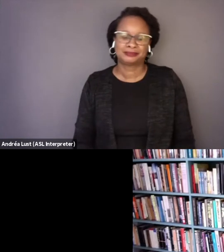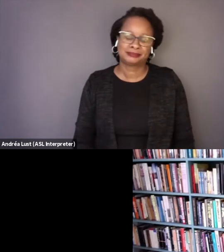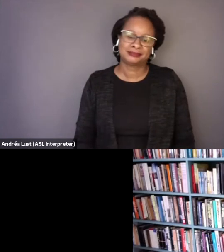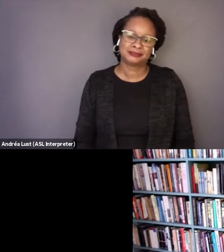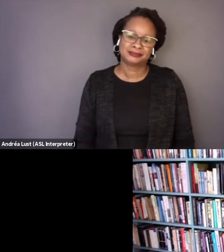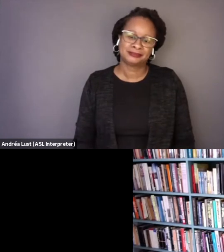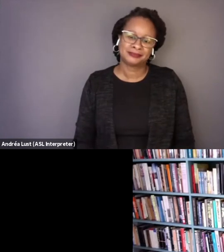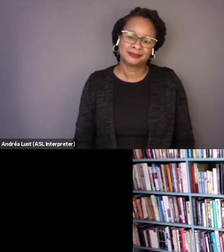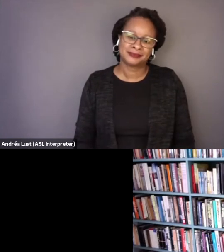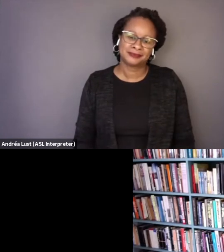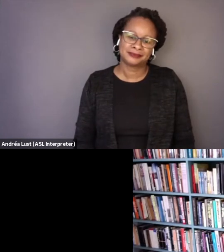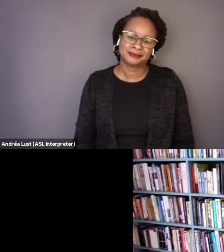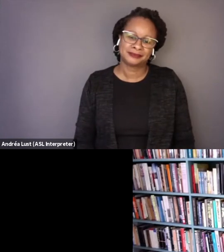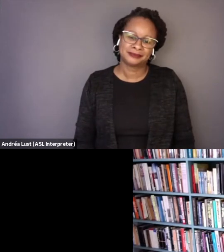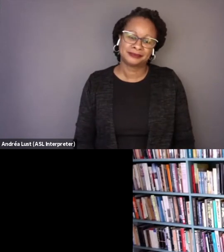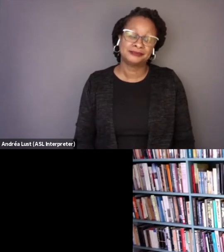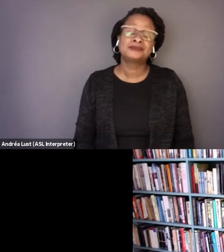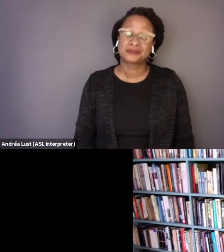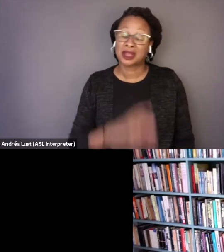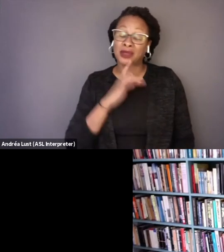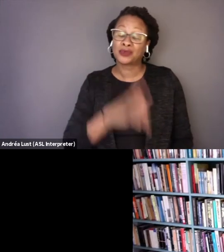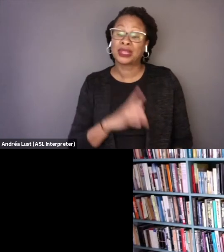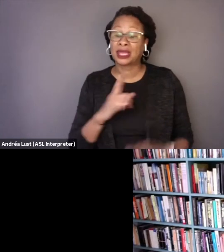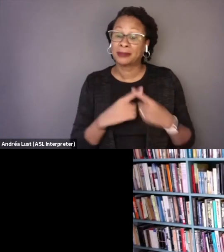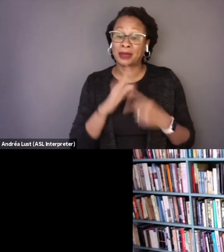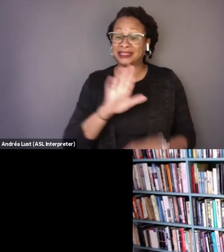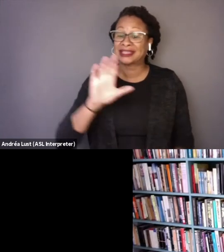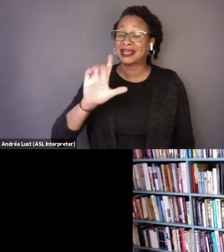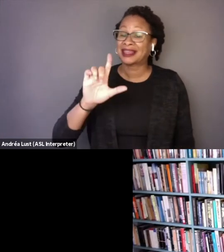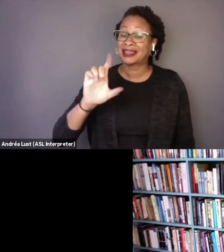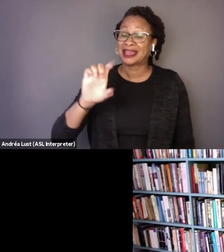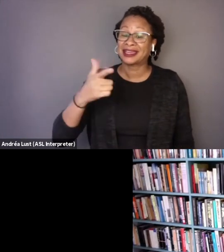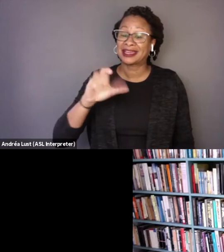I think what ultimately is his legacy, which is the education of a conservationist.